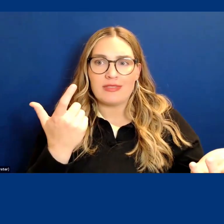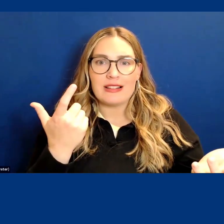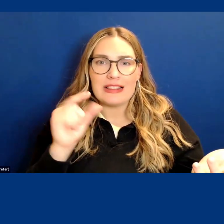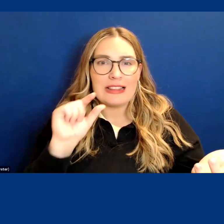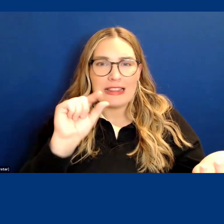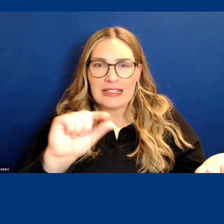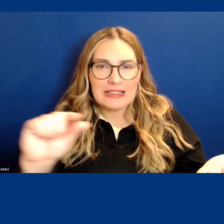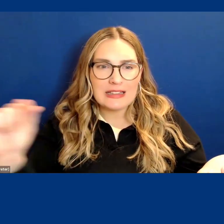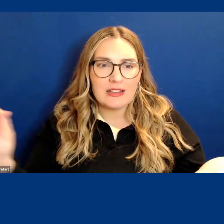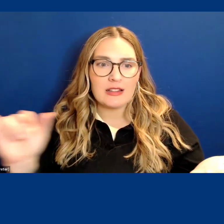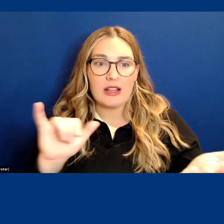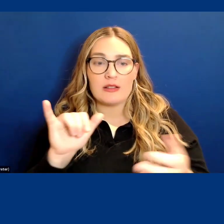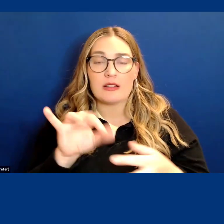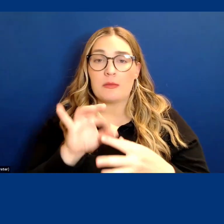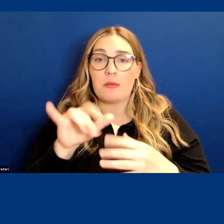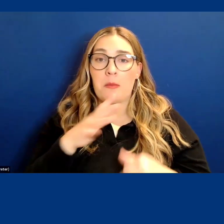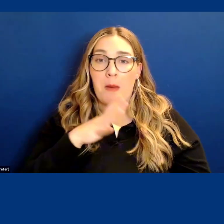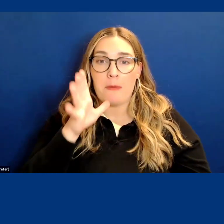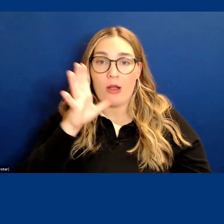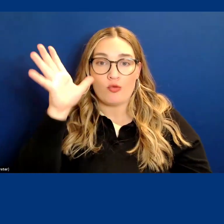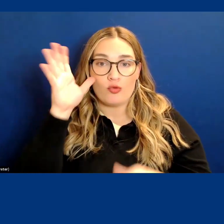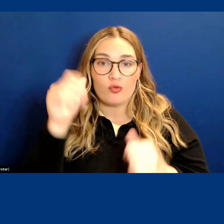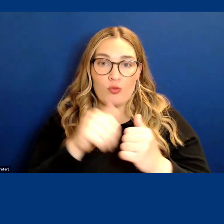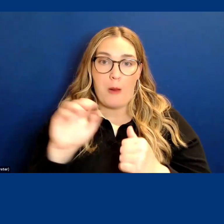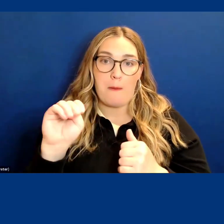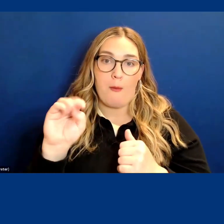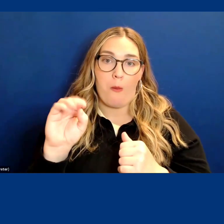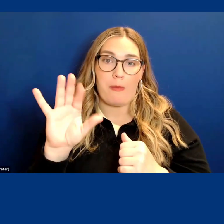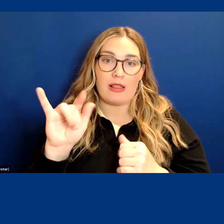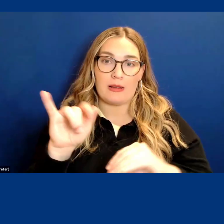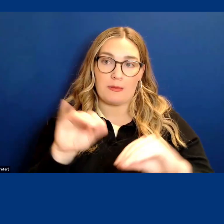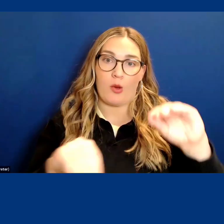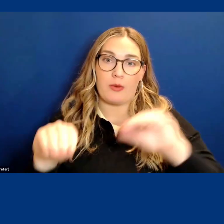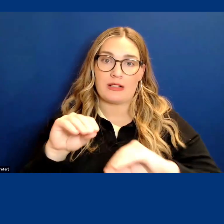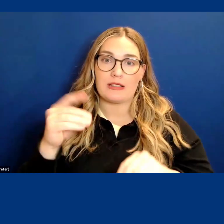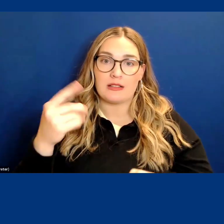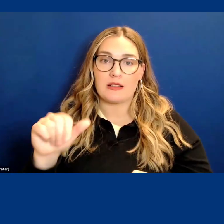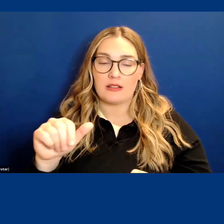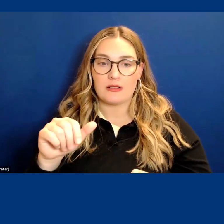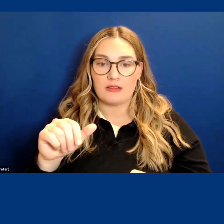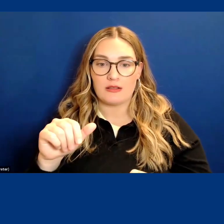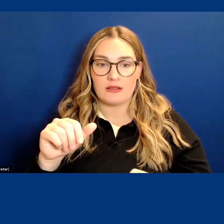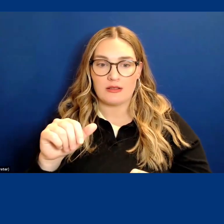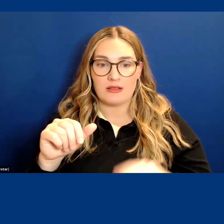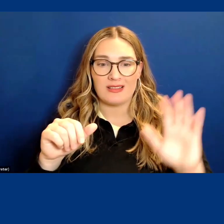my parents with mobility disabilities where they ask me to come like, Brandie, these boxes have been in the